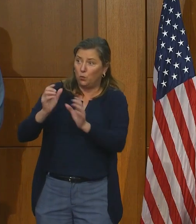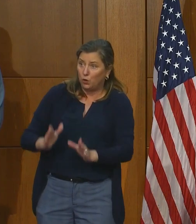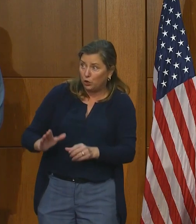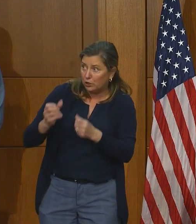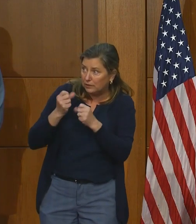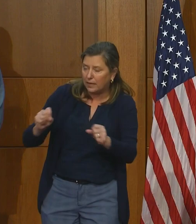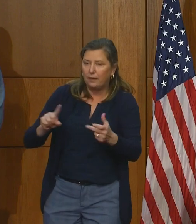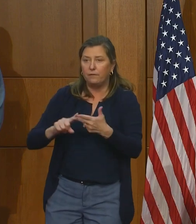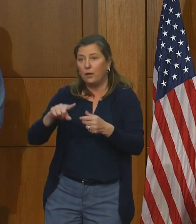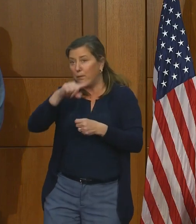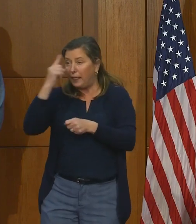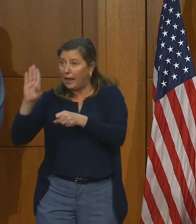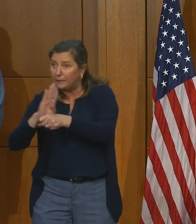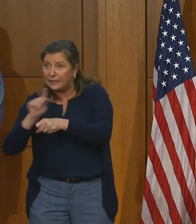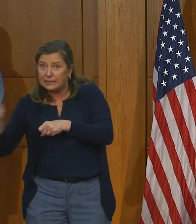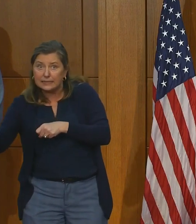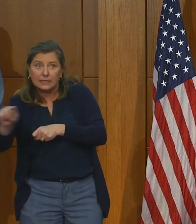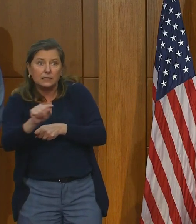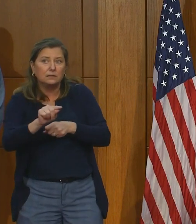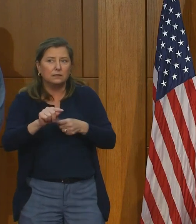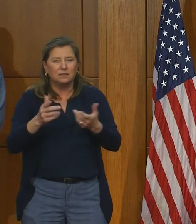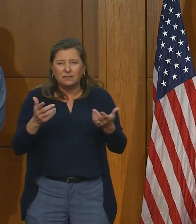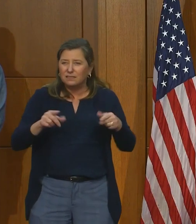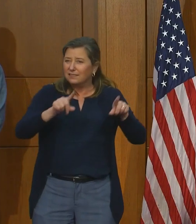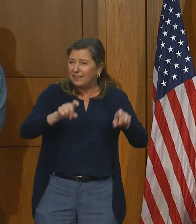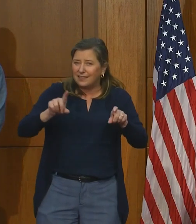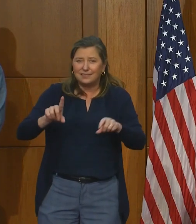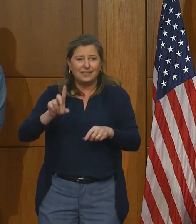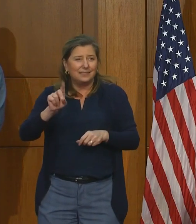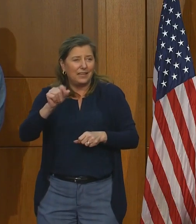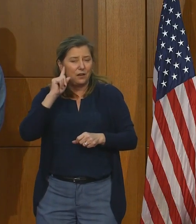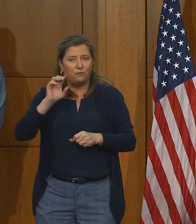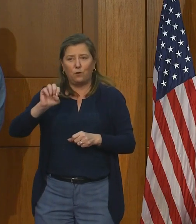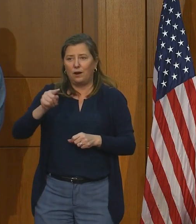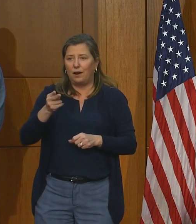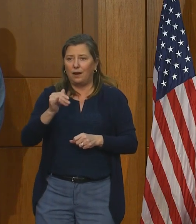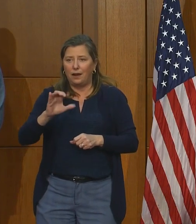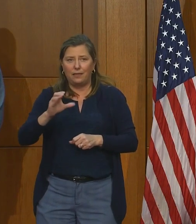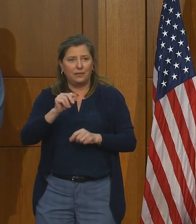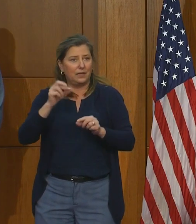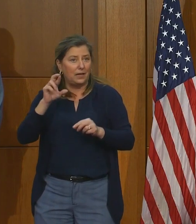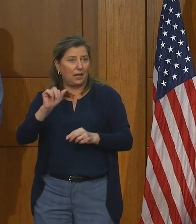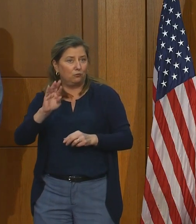CHURCHES OUR CARE- WORKERS